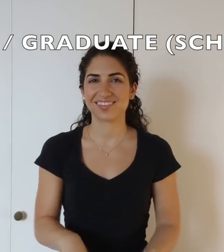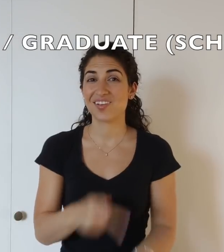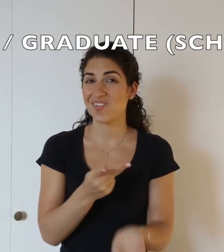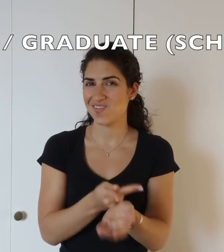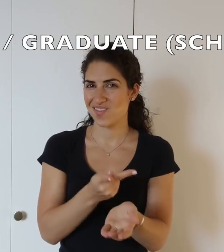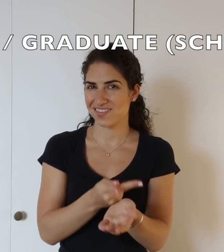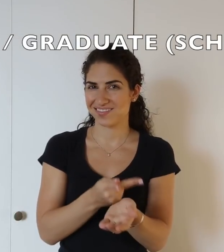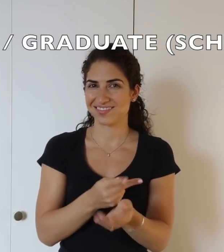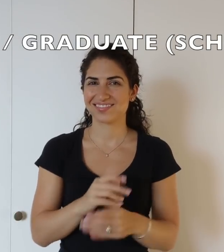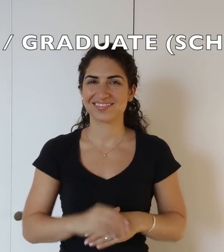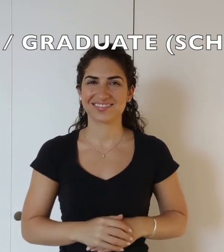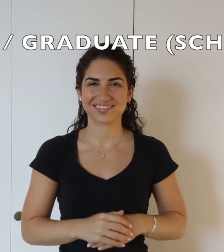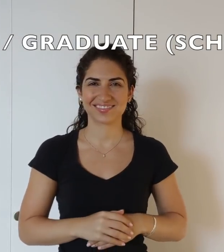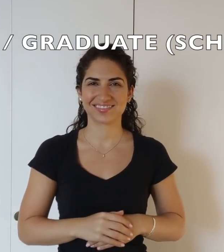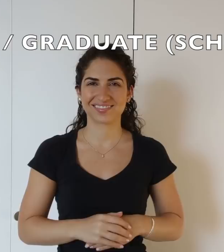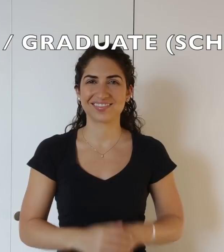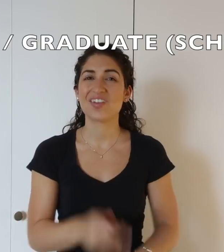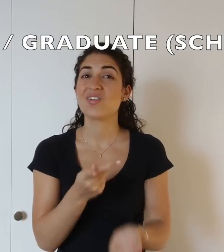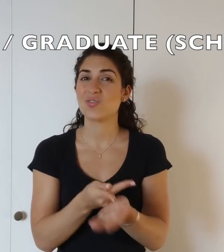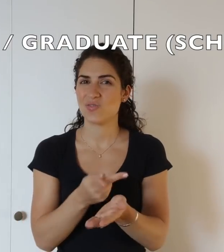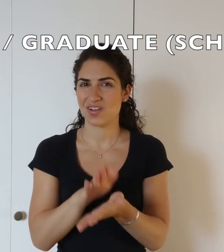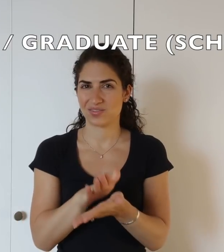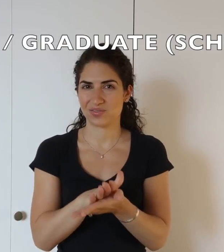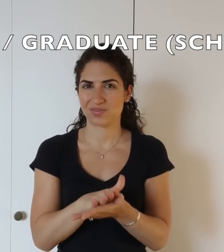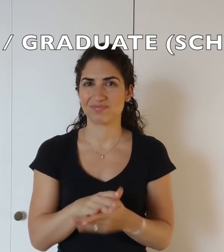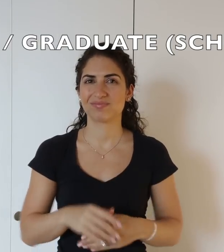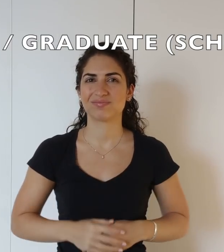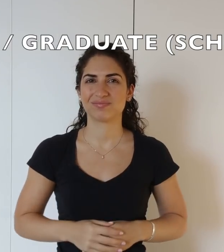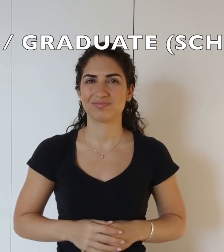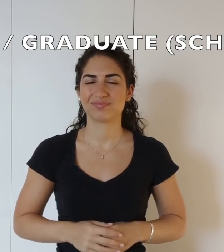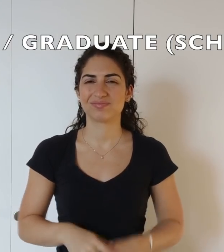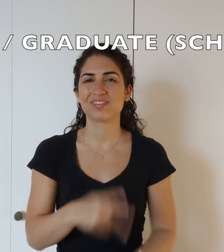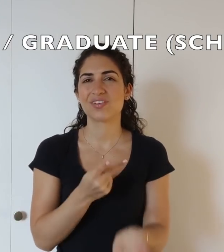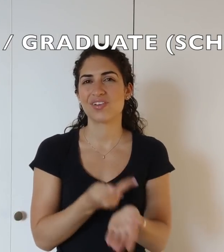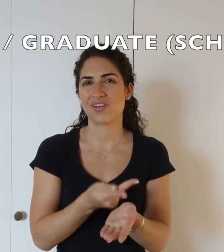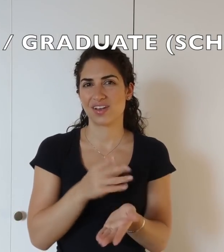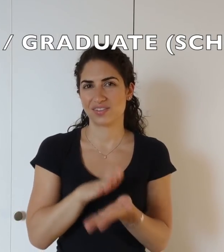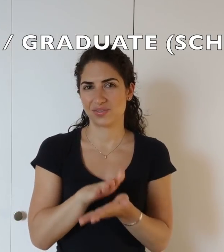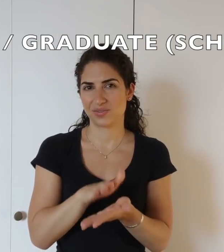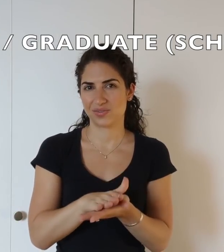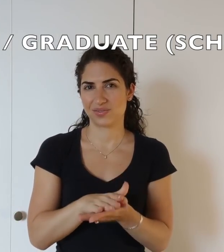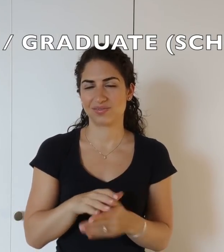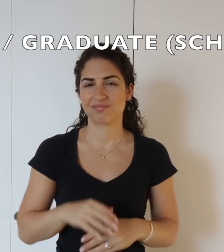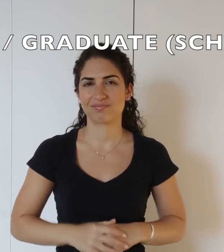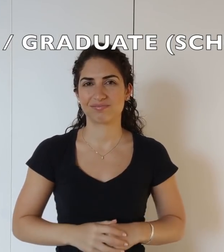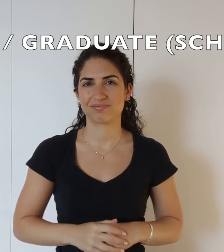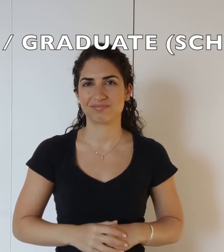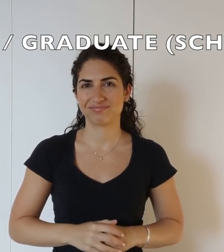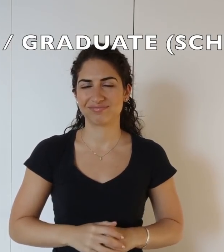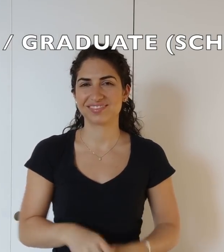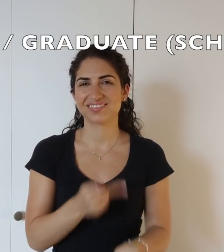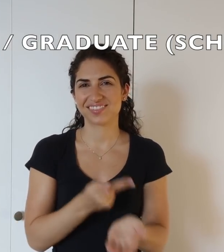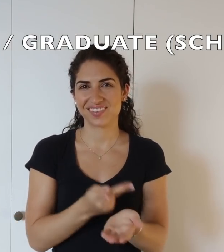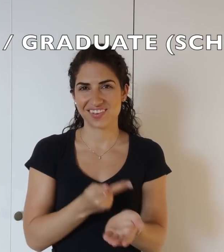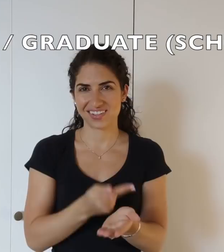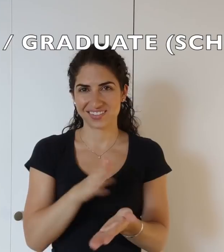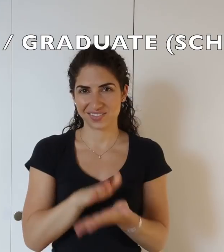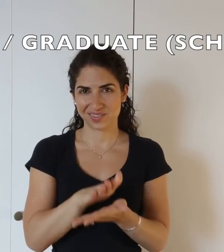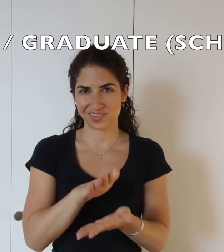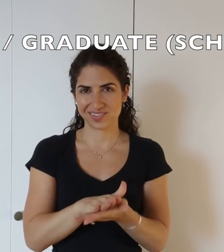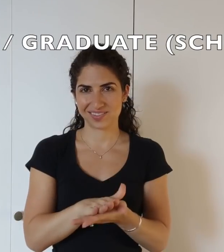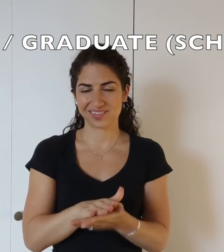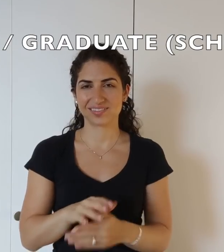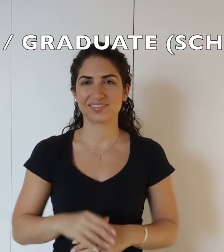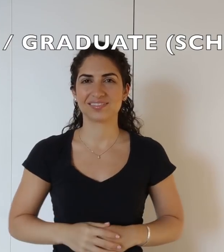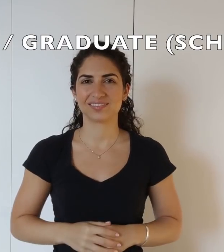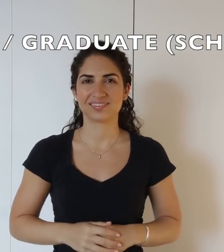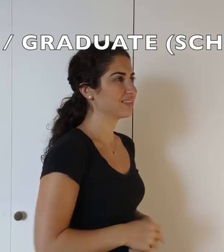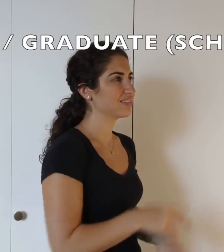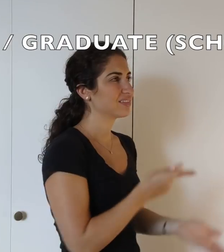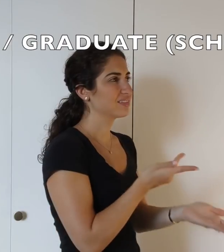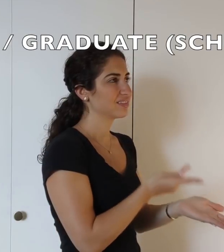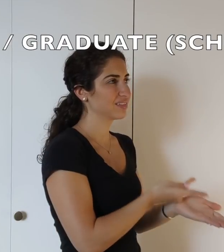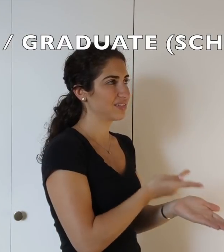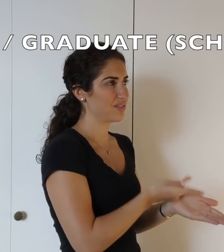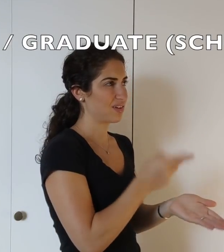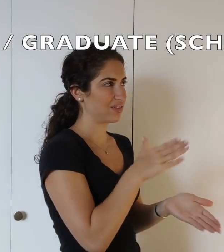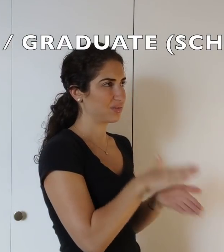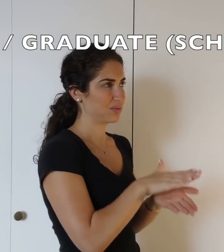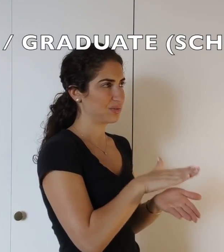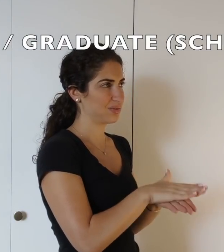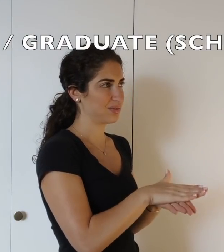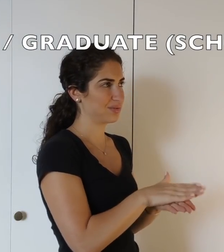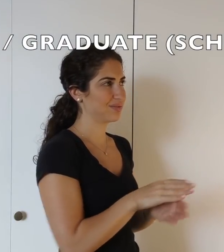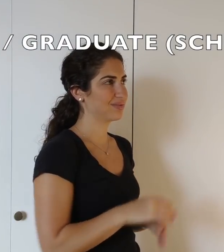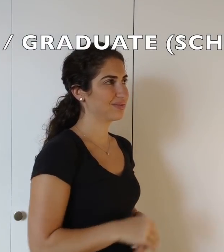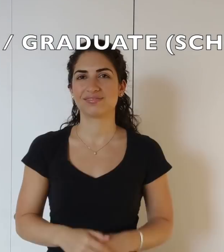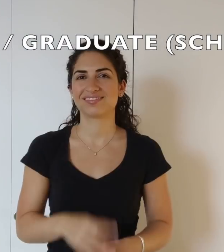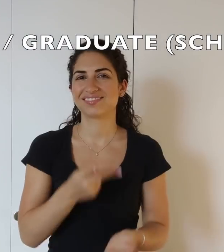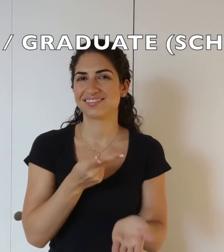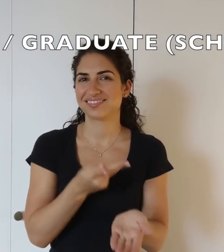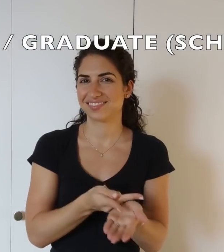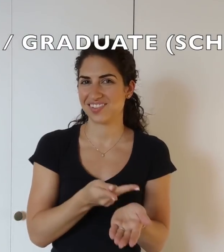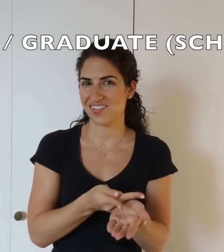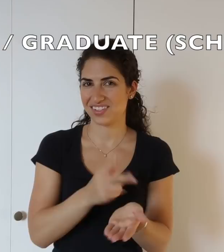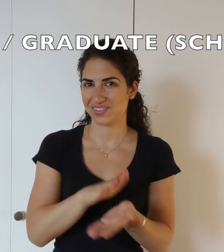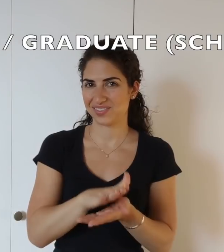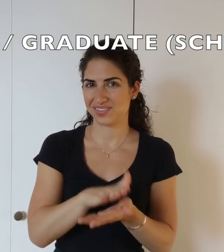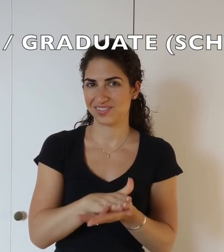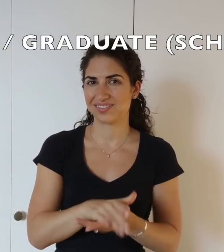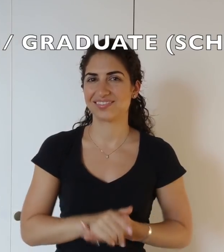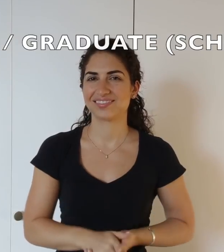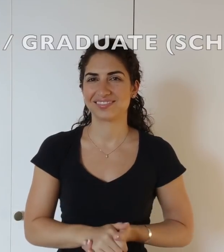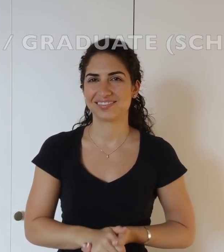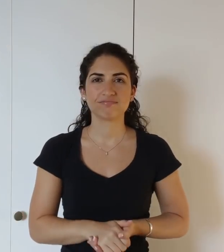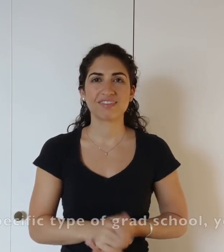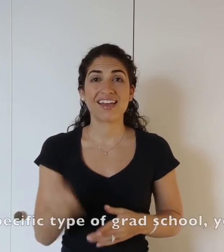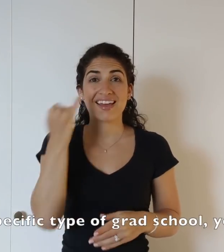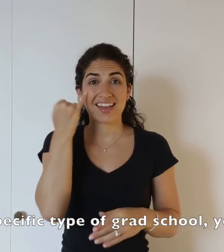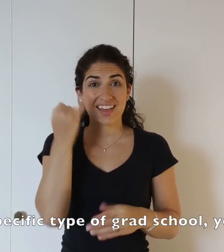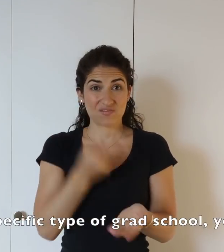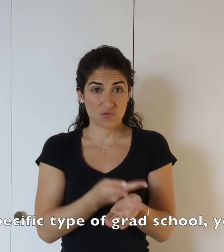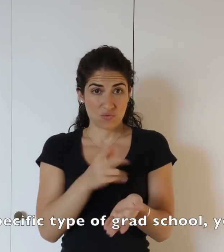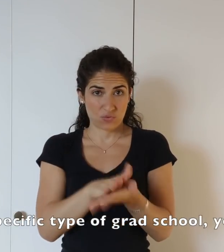the school -- graduate graduate school, or a grad school grad school grad school if